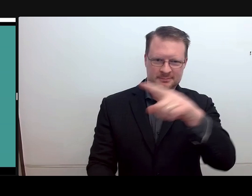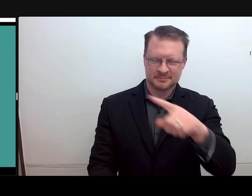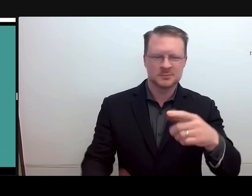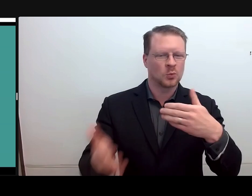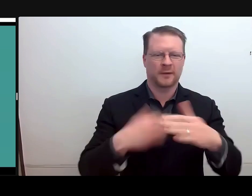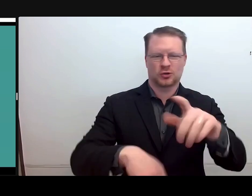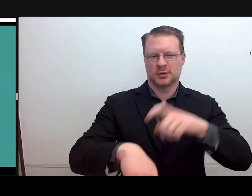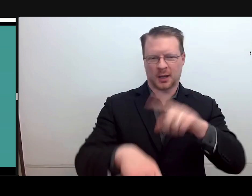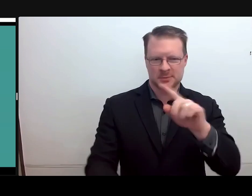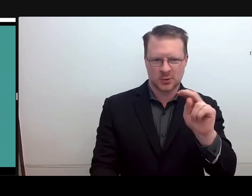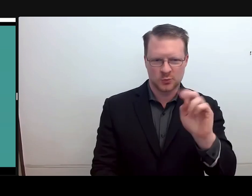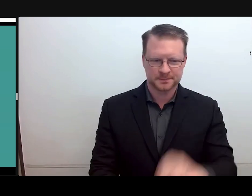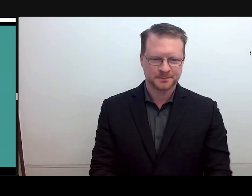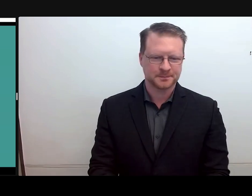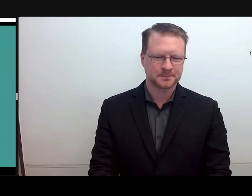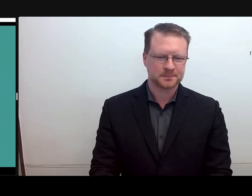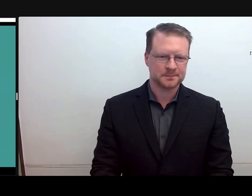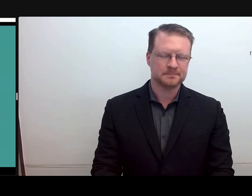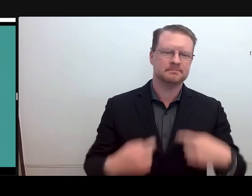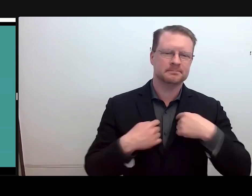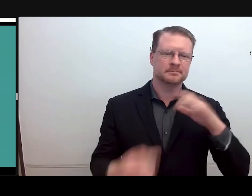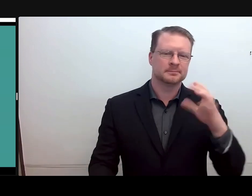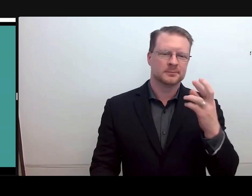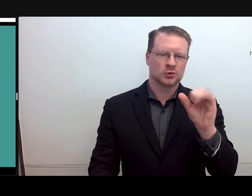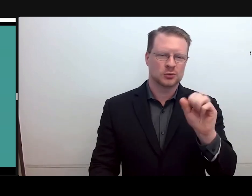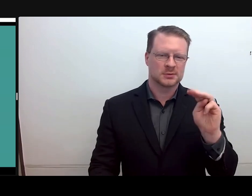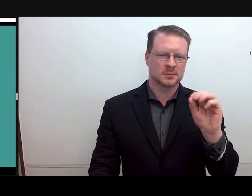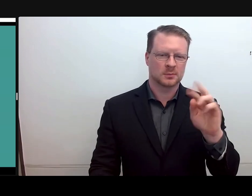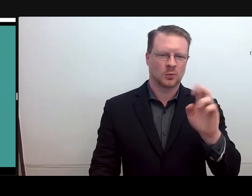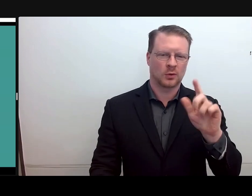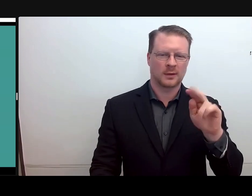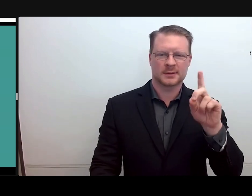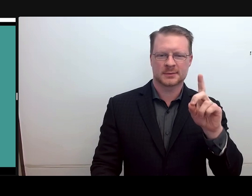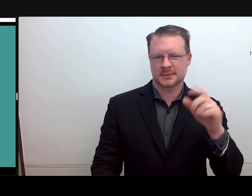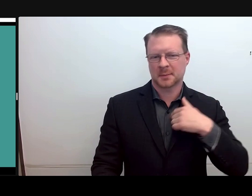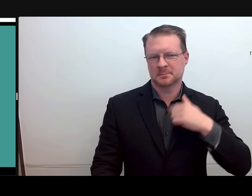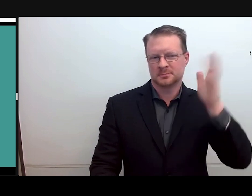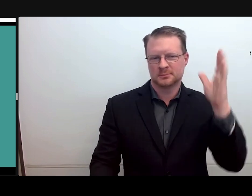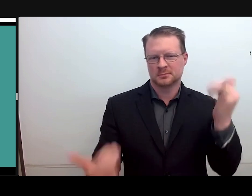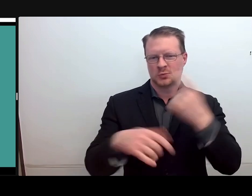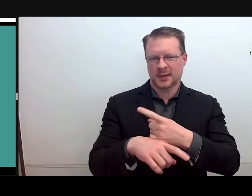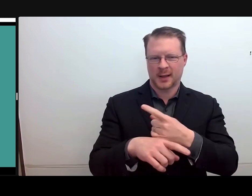a very happy day to you wherever you are in the world. My name is Chris Moreland.